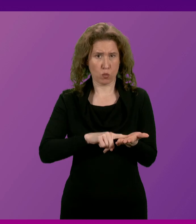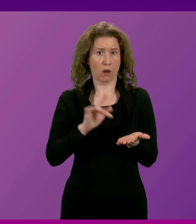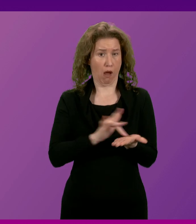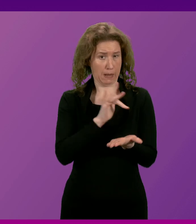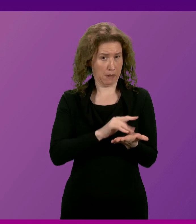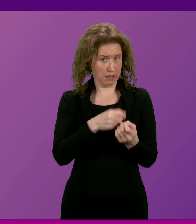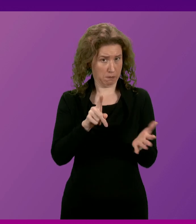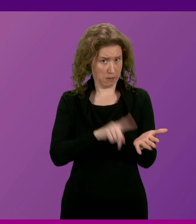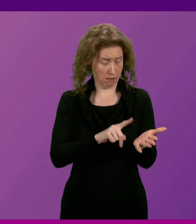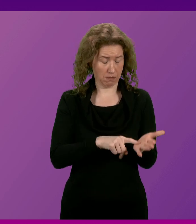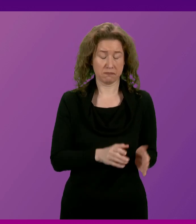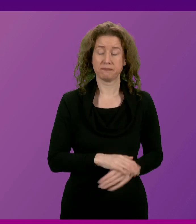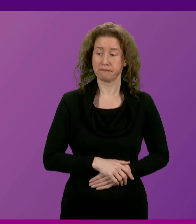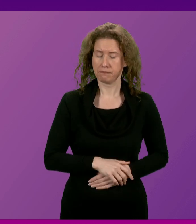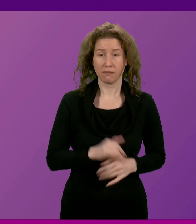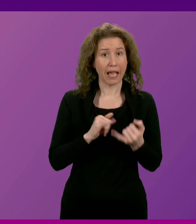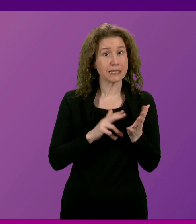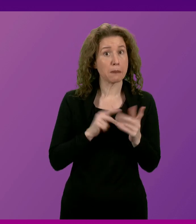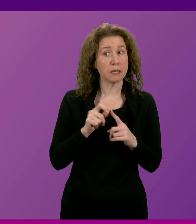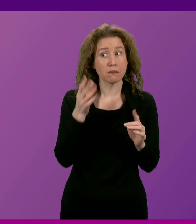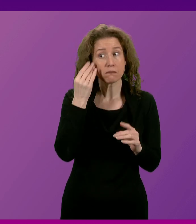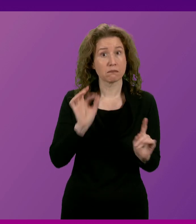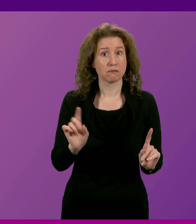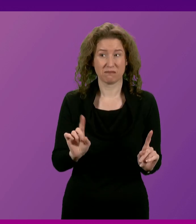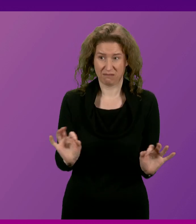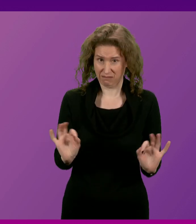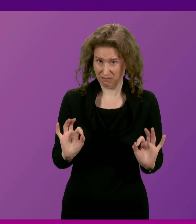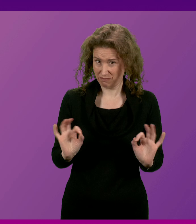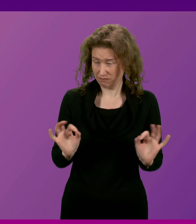seems that the Scottish National Party has learned nothing from that scandal.